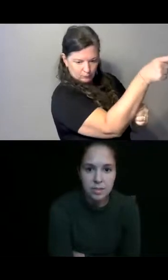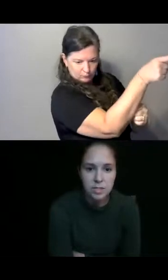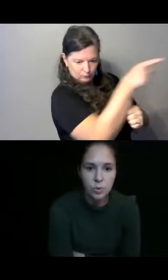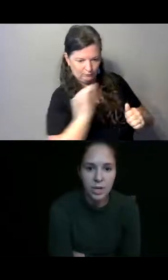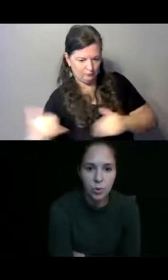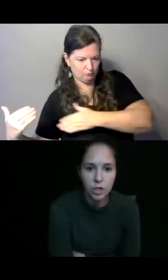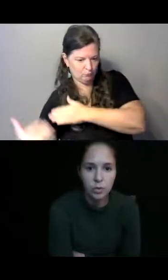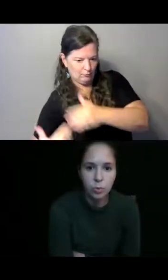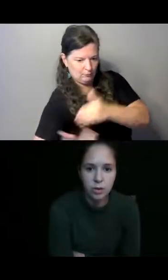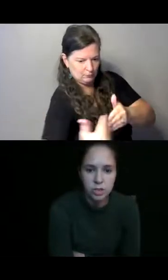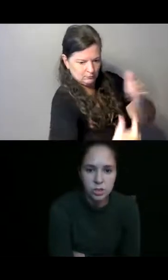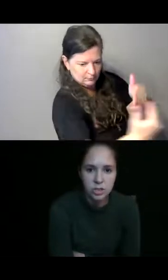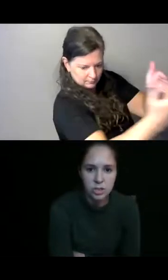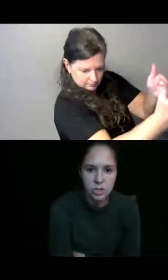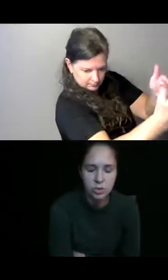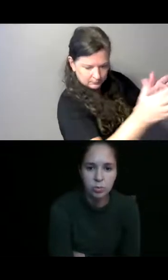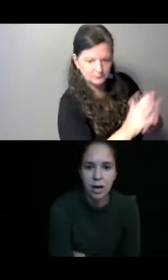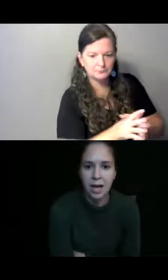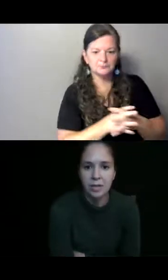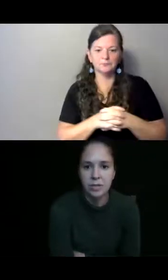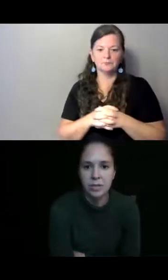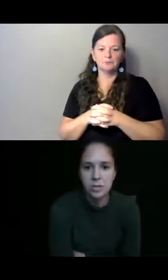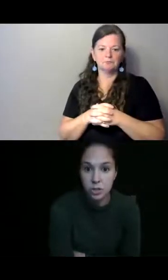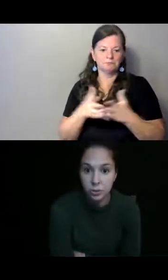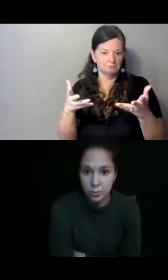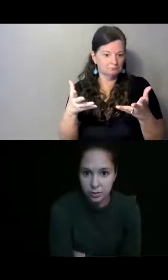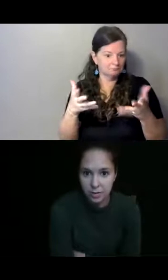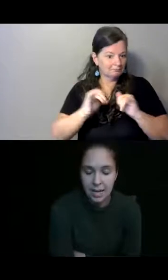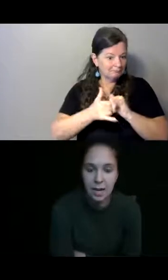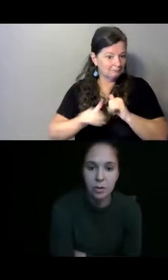this is what you want the students to arrive to and how the